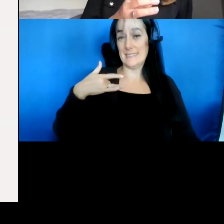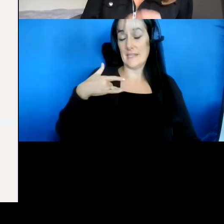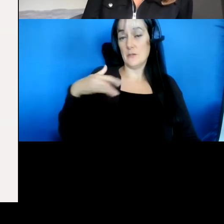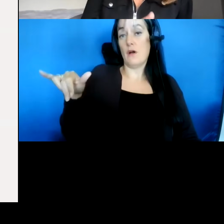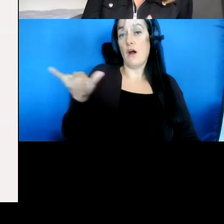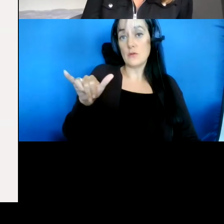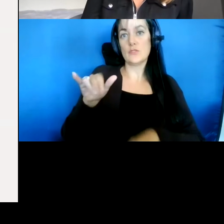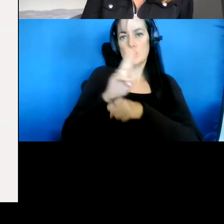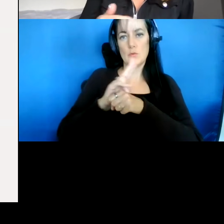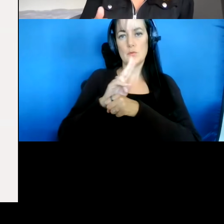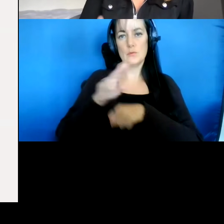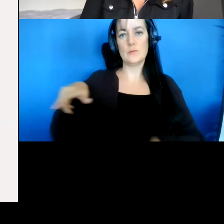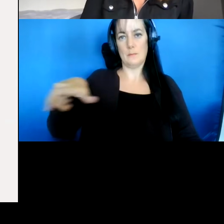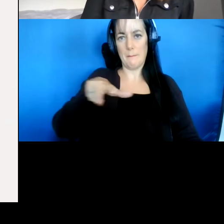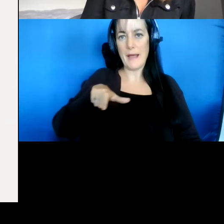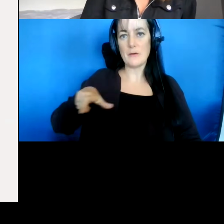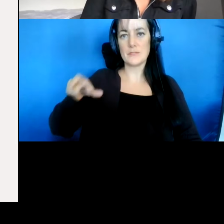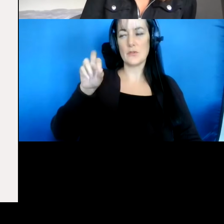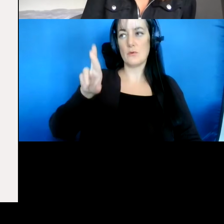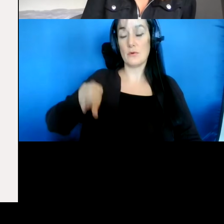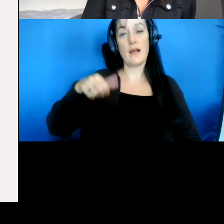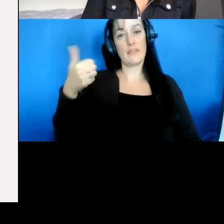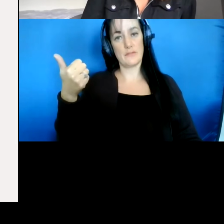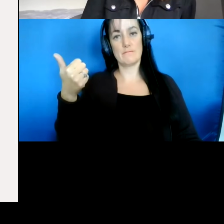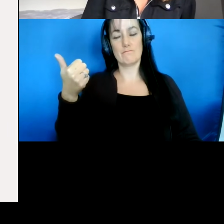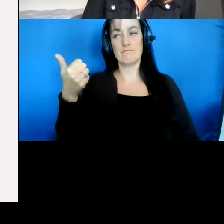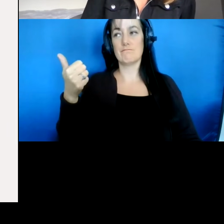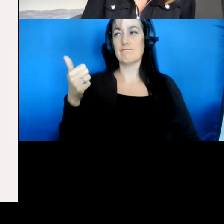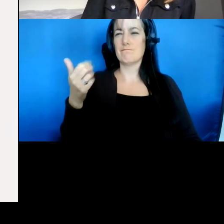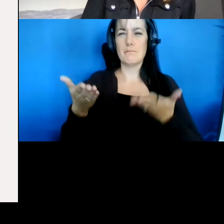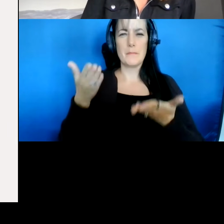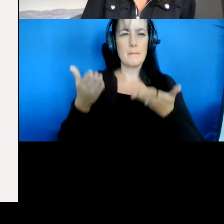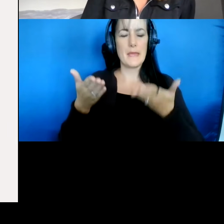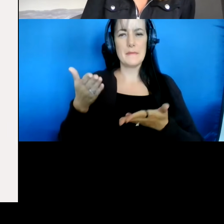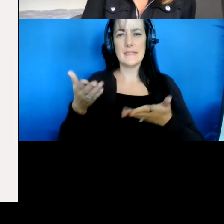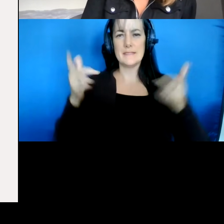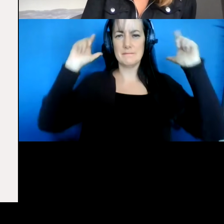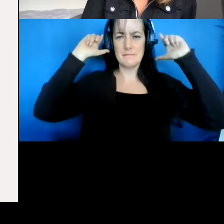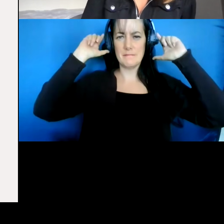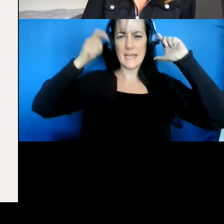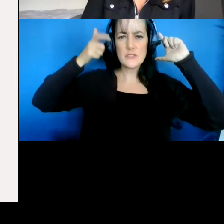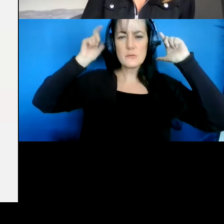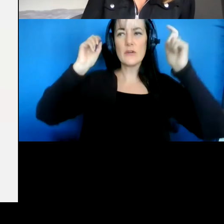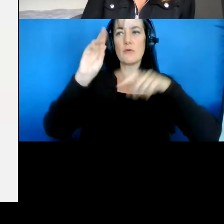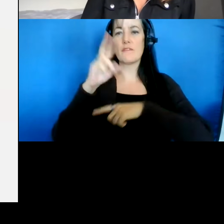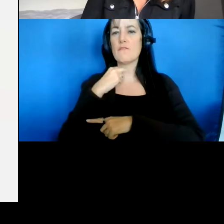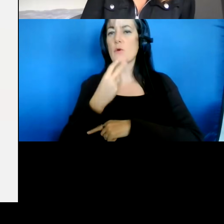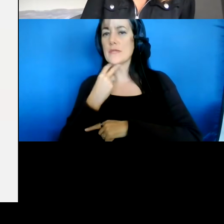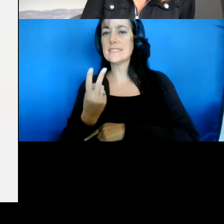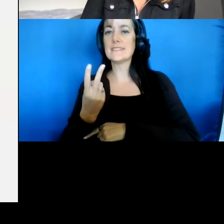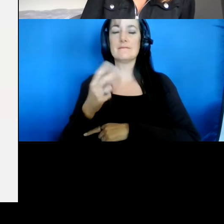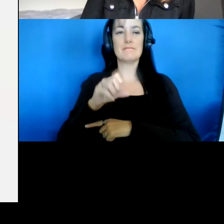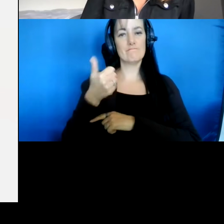a mouse, or another input device. Such as a head switch, voice, or other assistive technology.